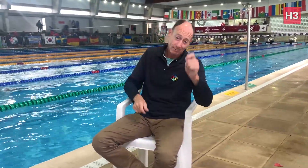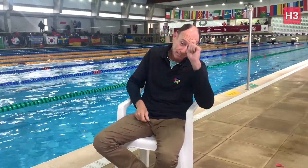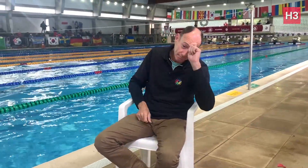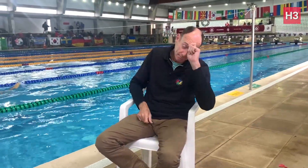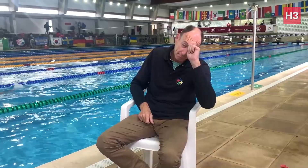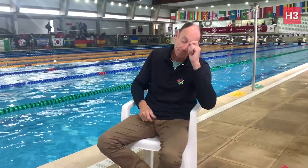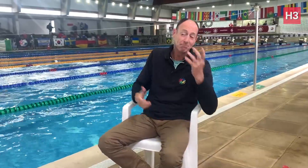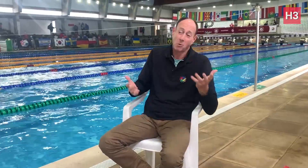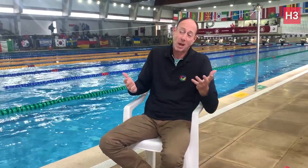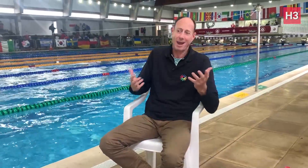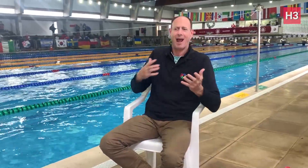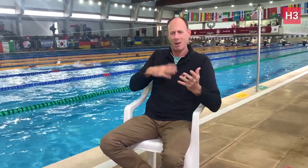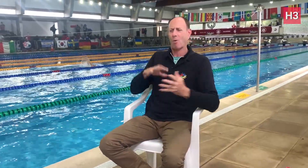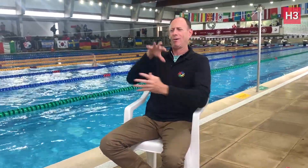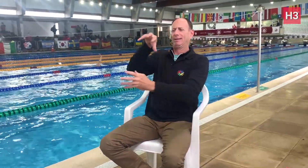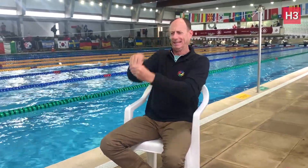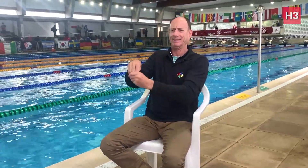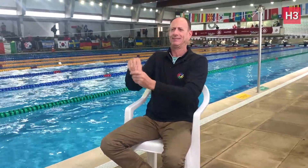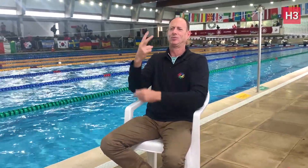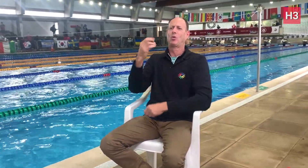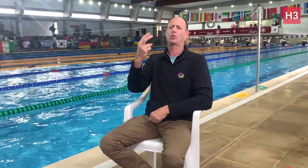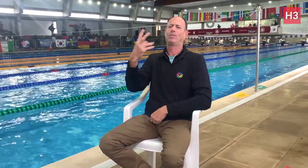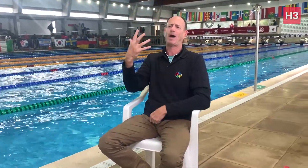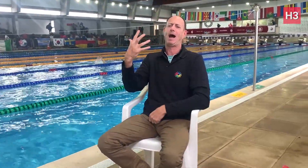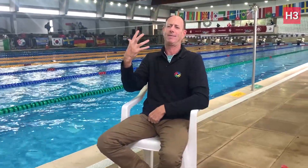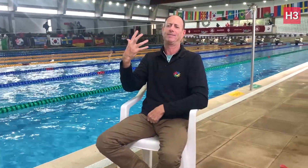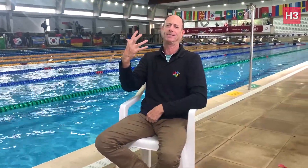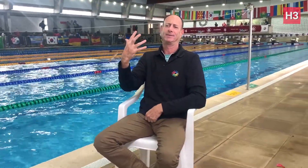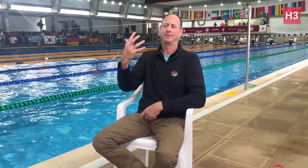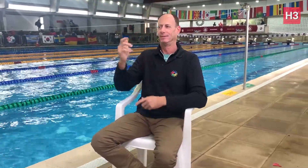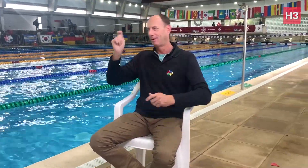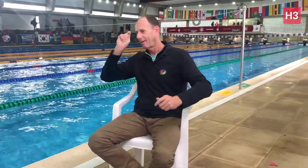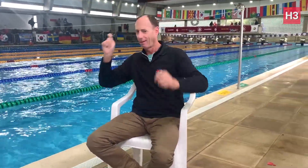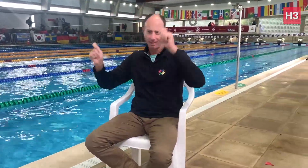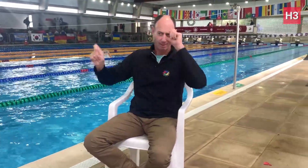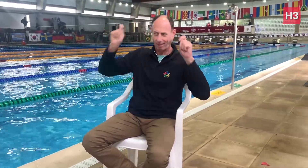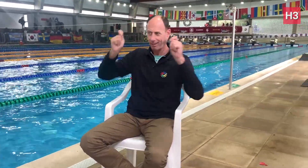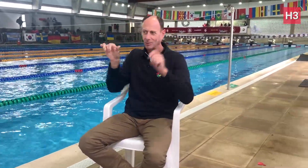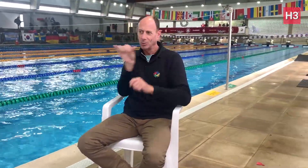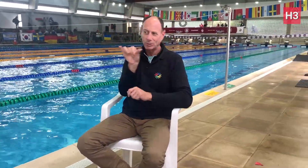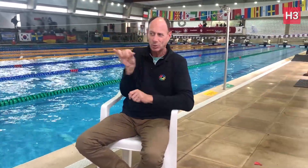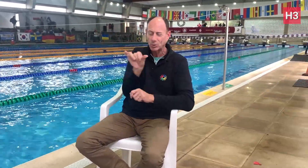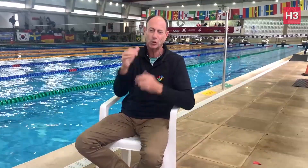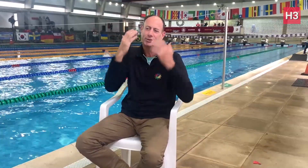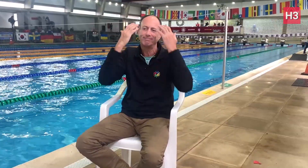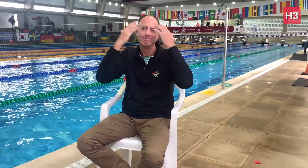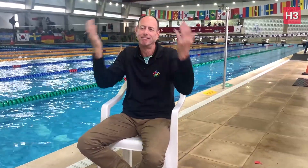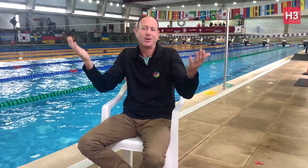wear a different hat for the Games in 2025. Only time will tell.